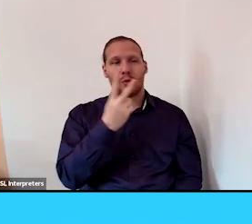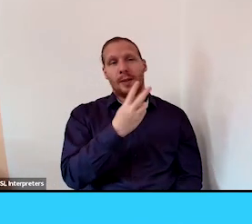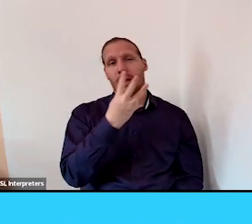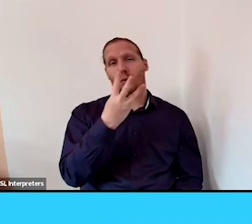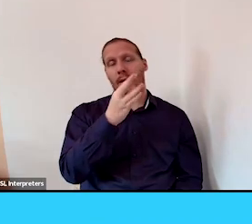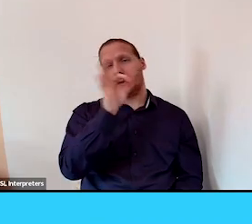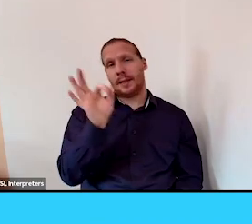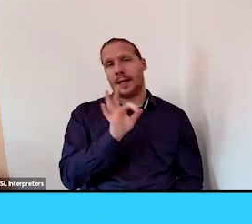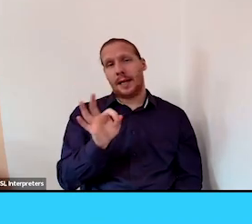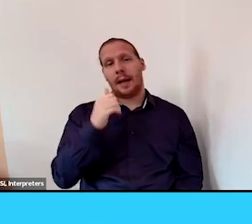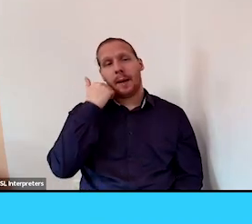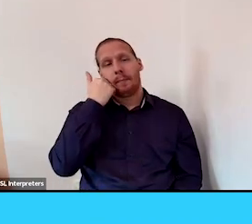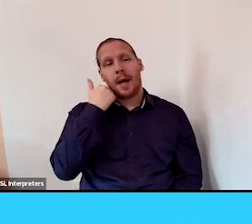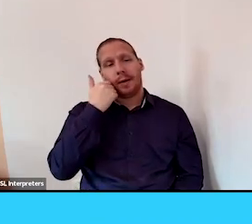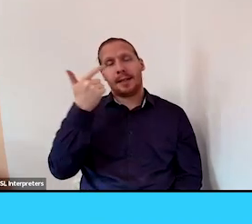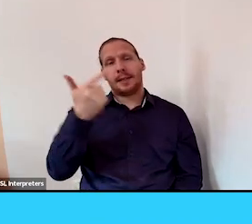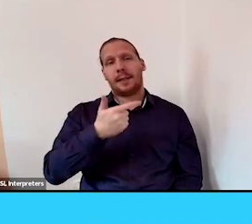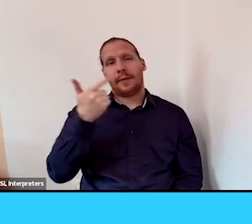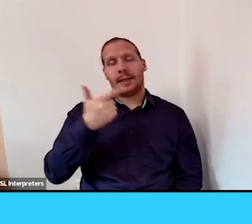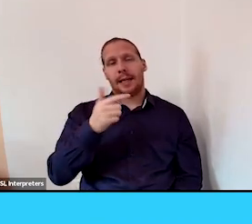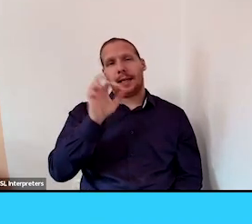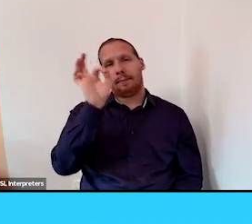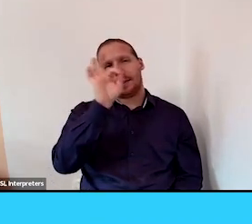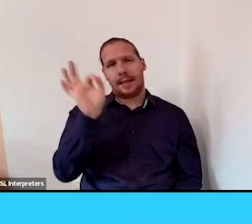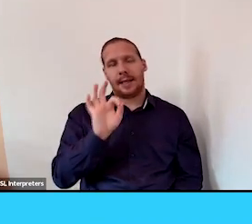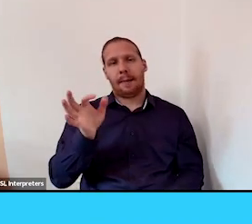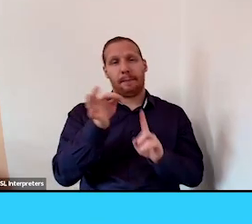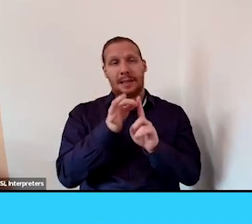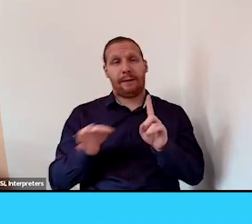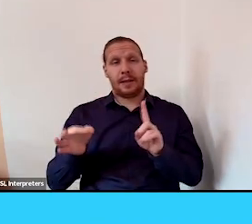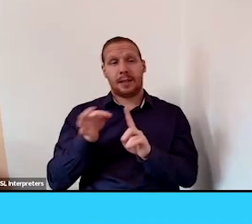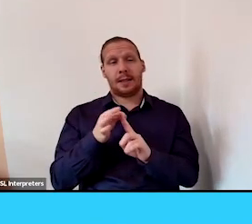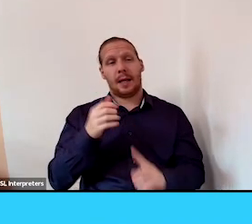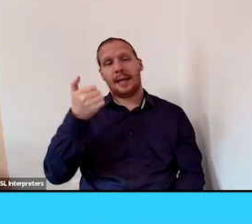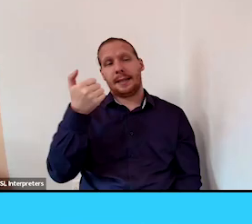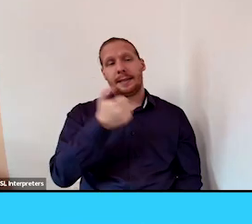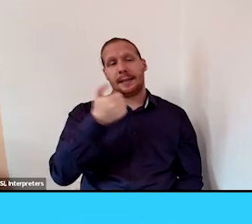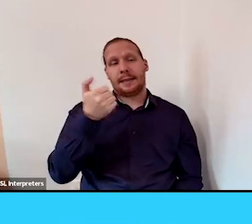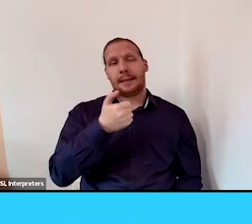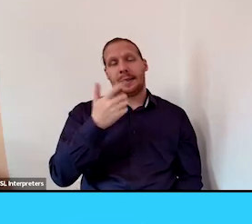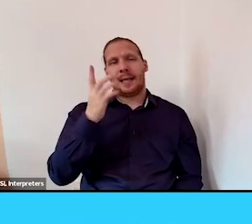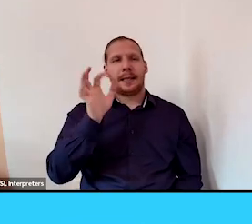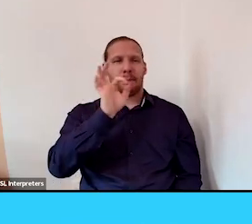approximately 17% identified as Pacific, approximately 16% identified as Asian.